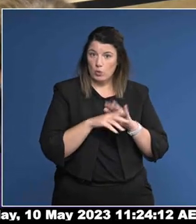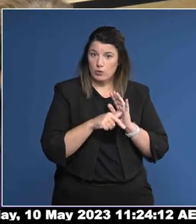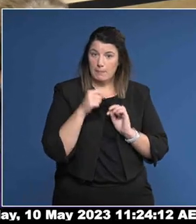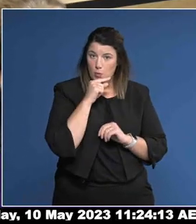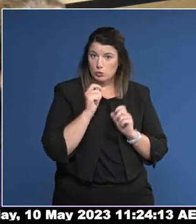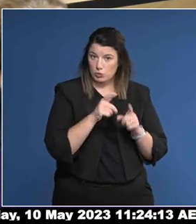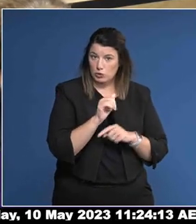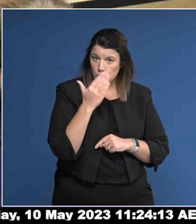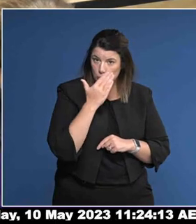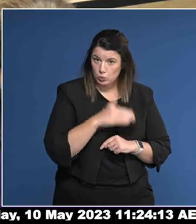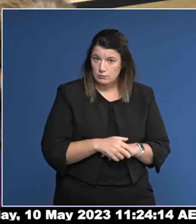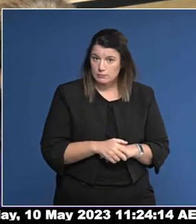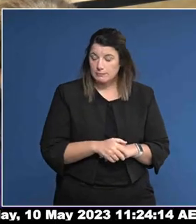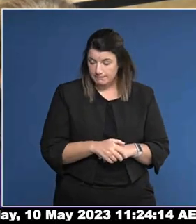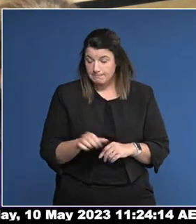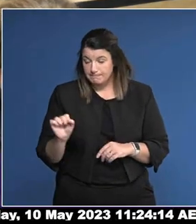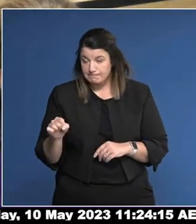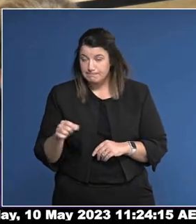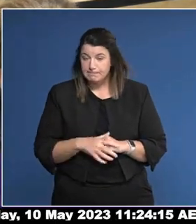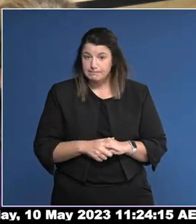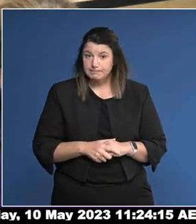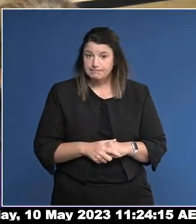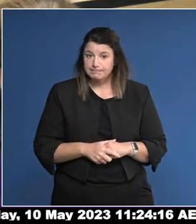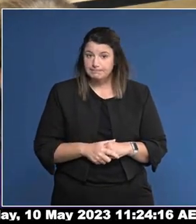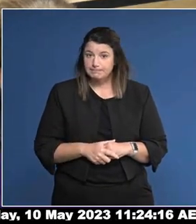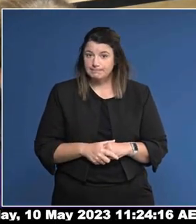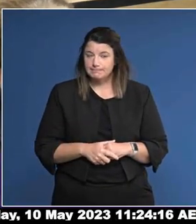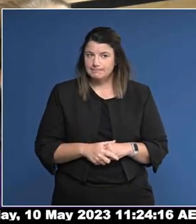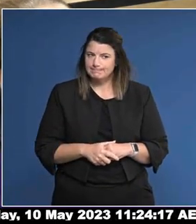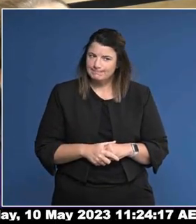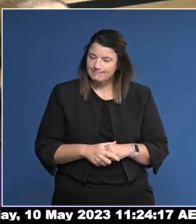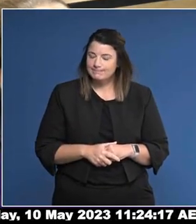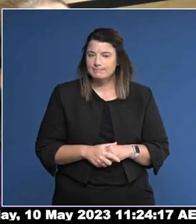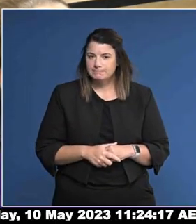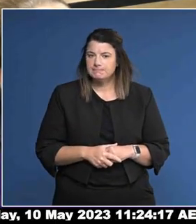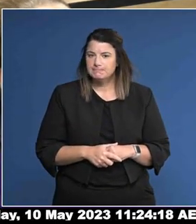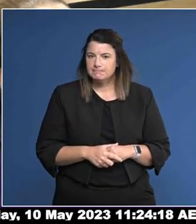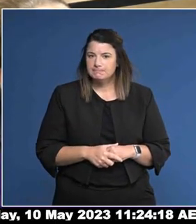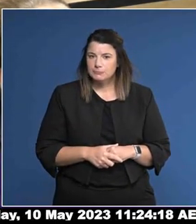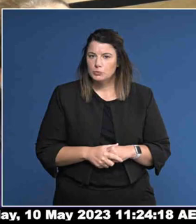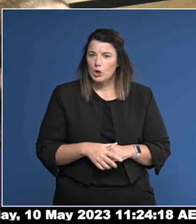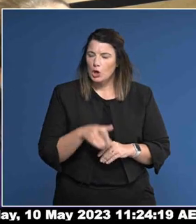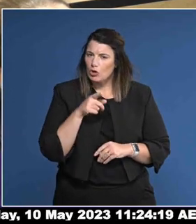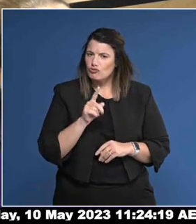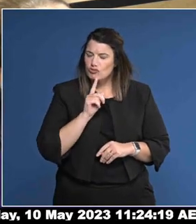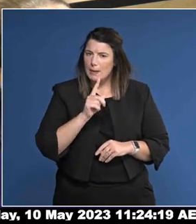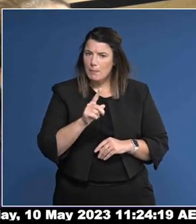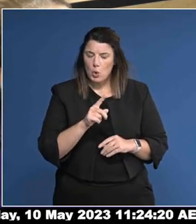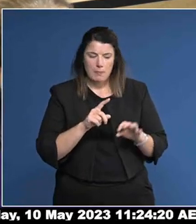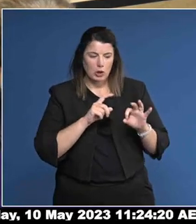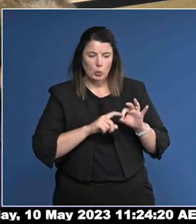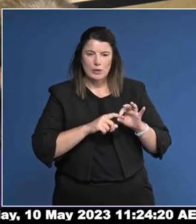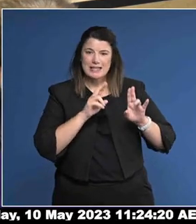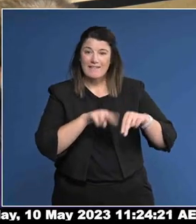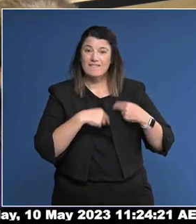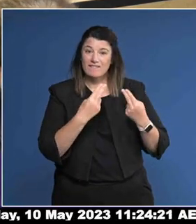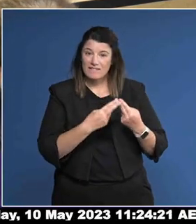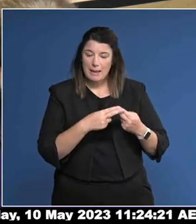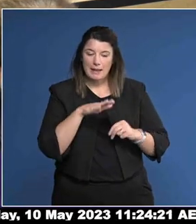When the report by the Queensland Family and Child Commission was